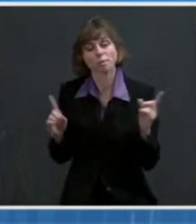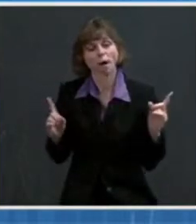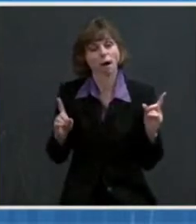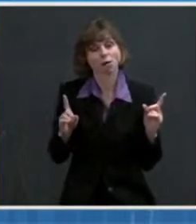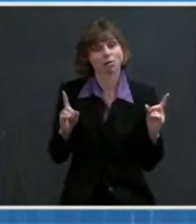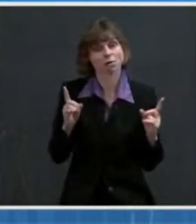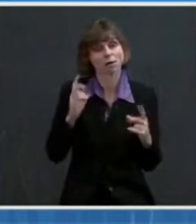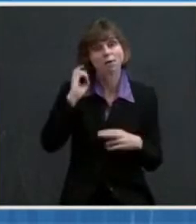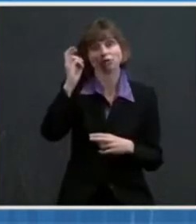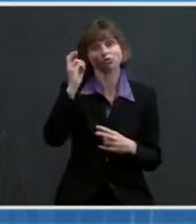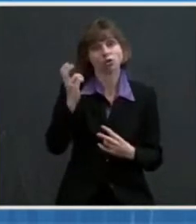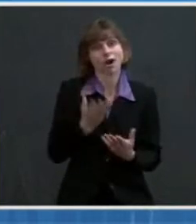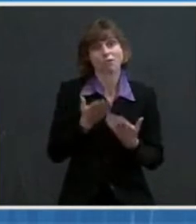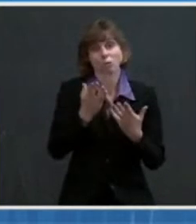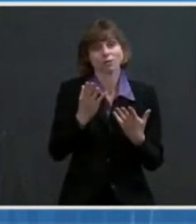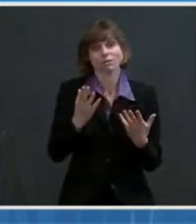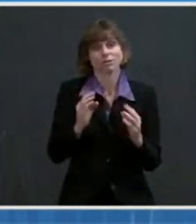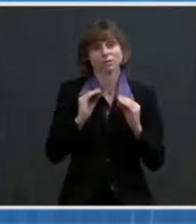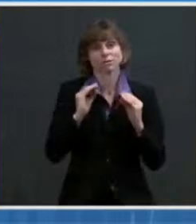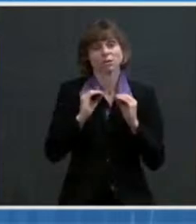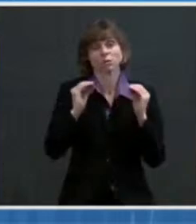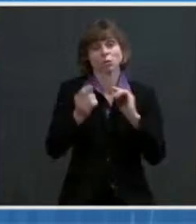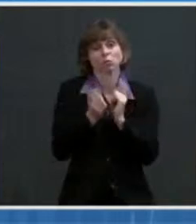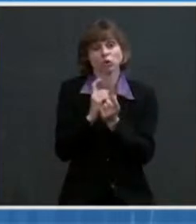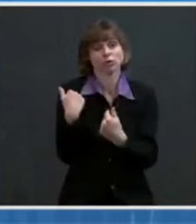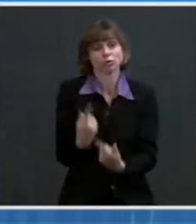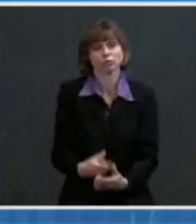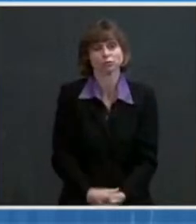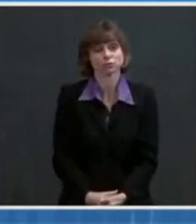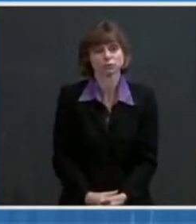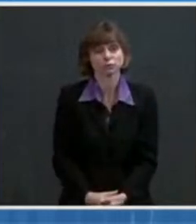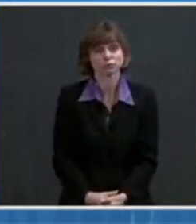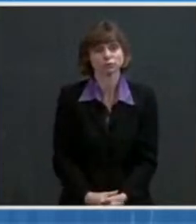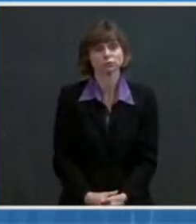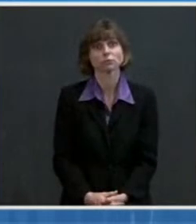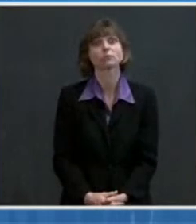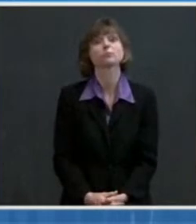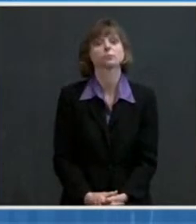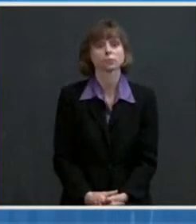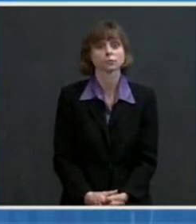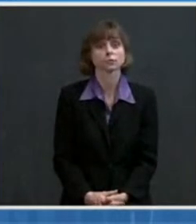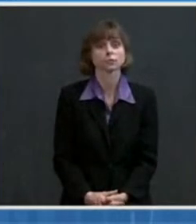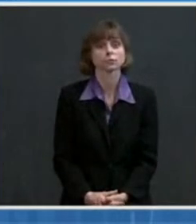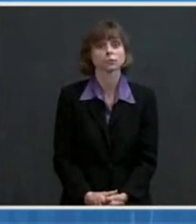AND WHO ARE LOCAL. BUT OUR TRAVEL GUIDANCE HAS